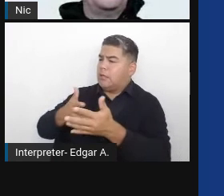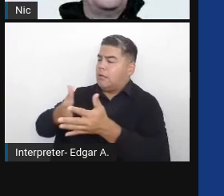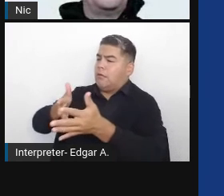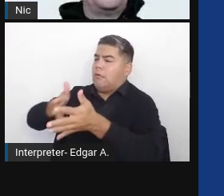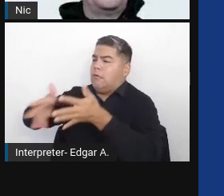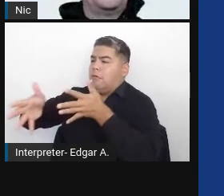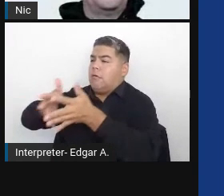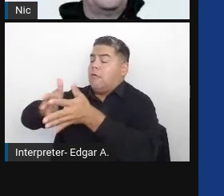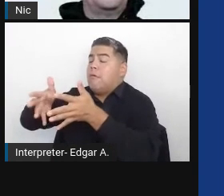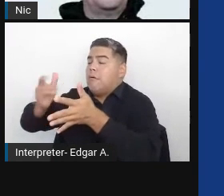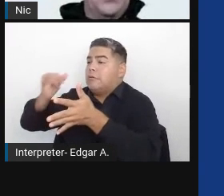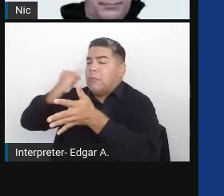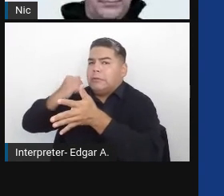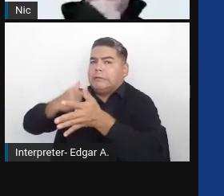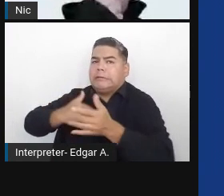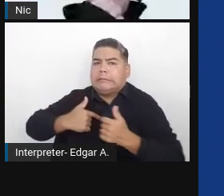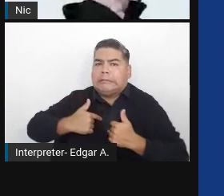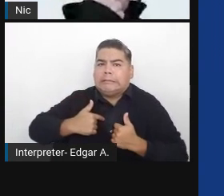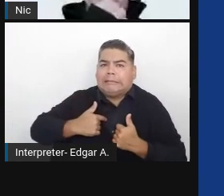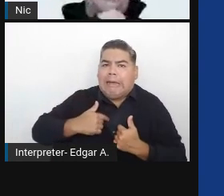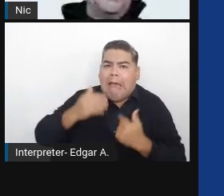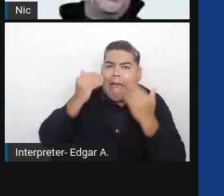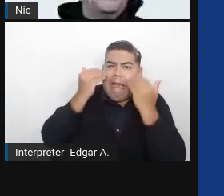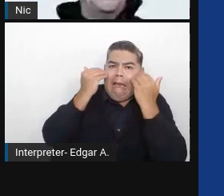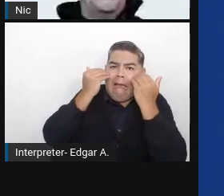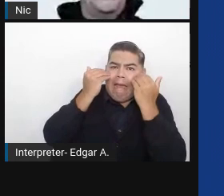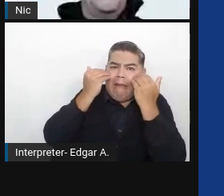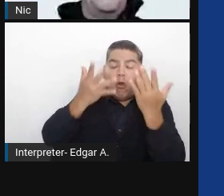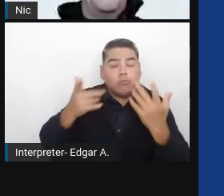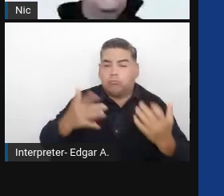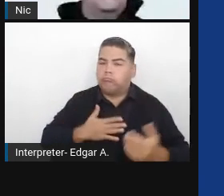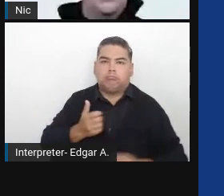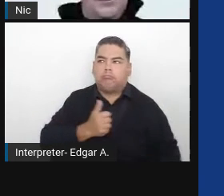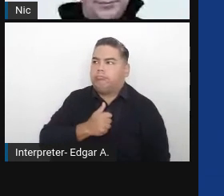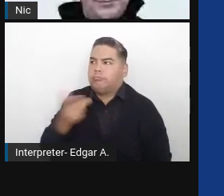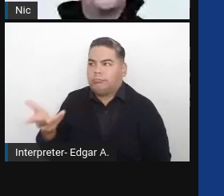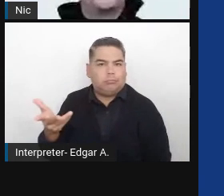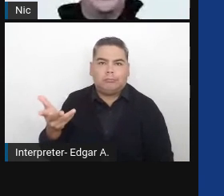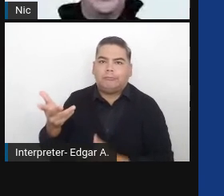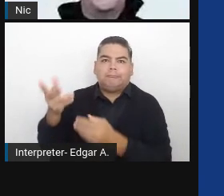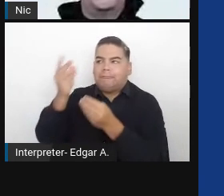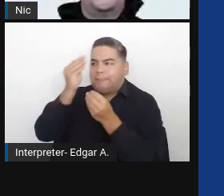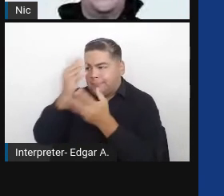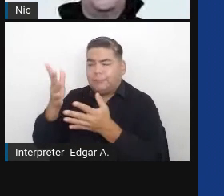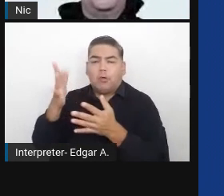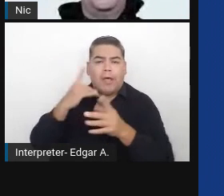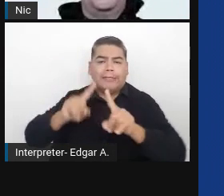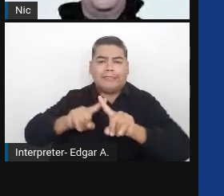because you need that differentiation between experts and advocates, right? Yes. Or champions.